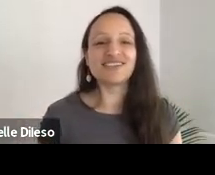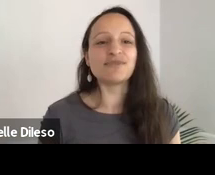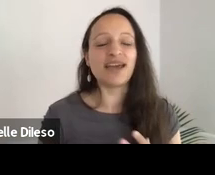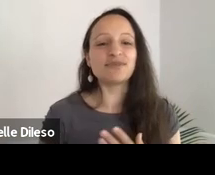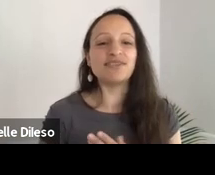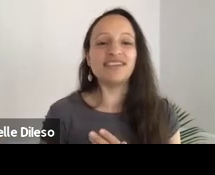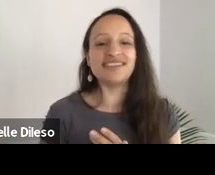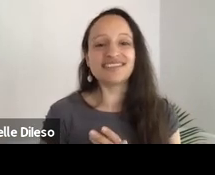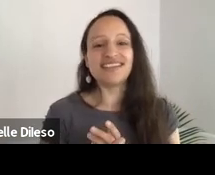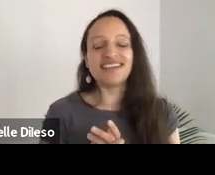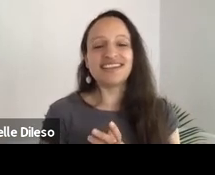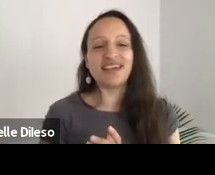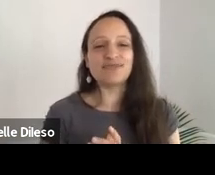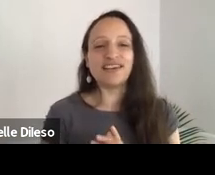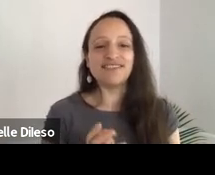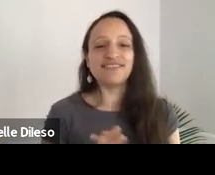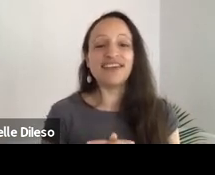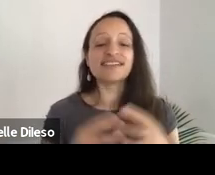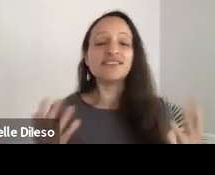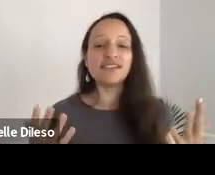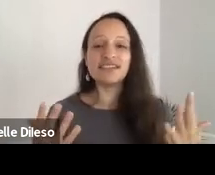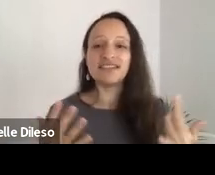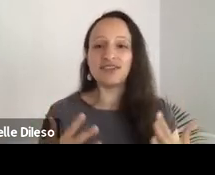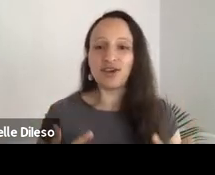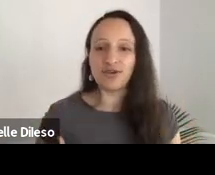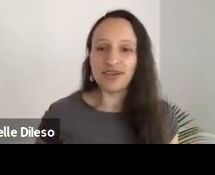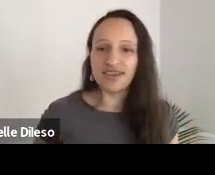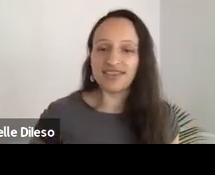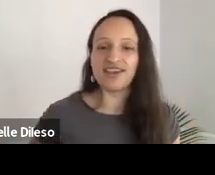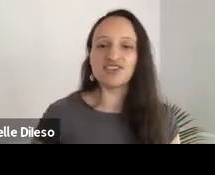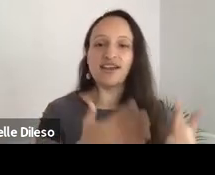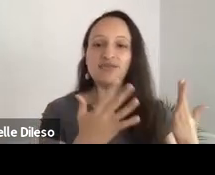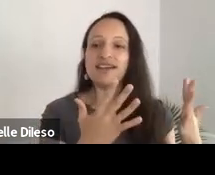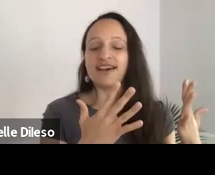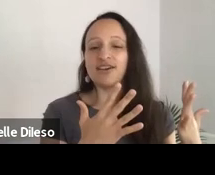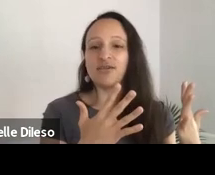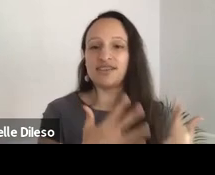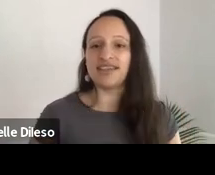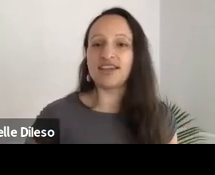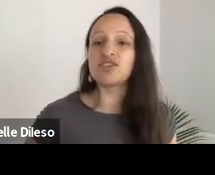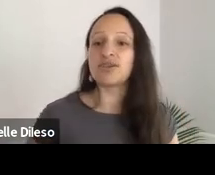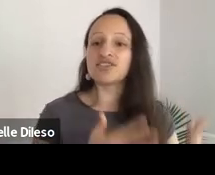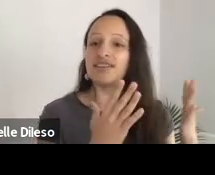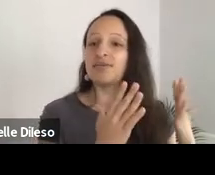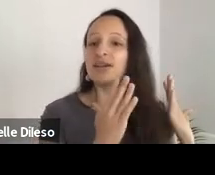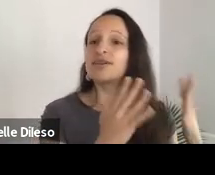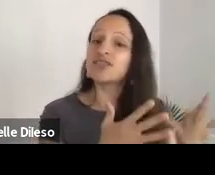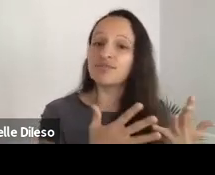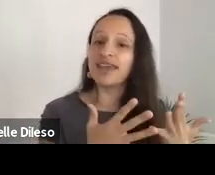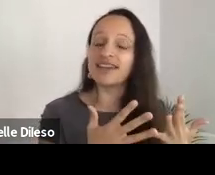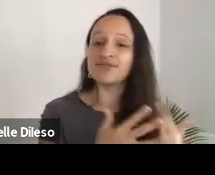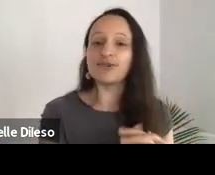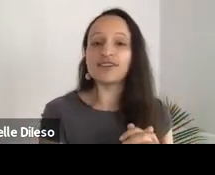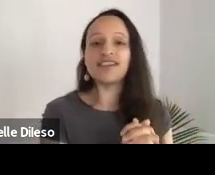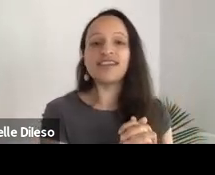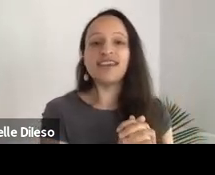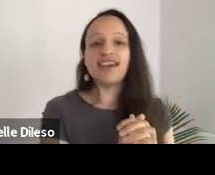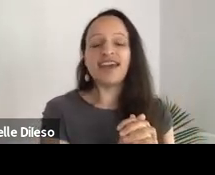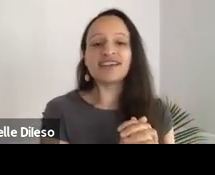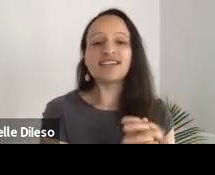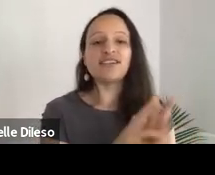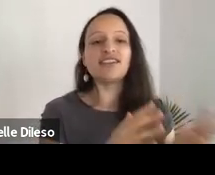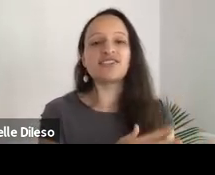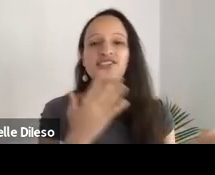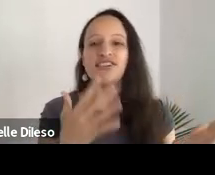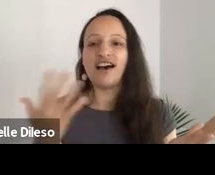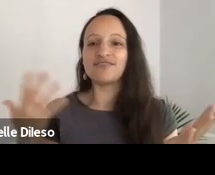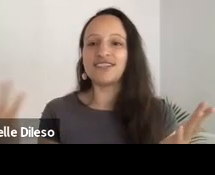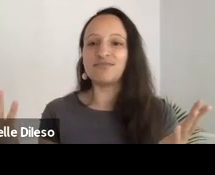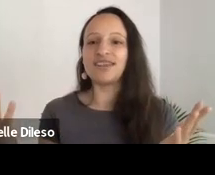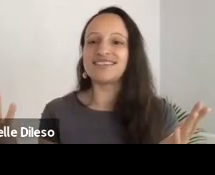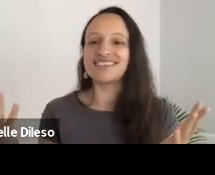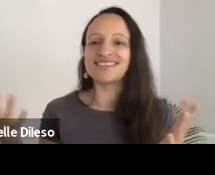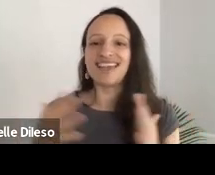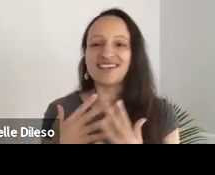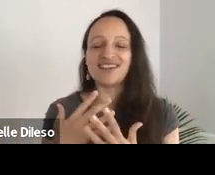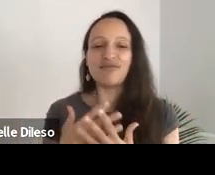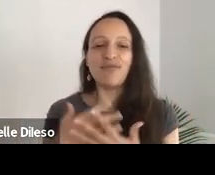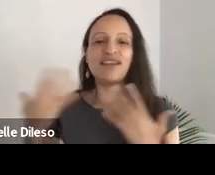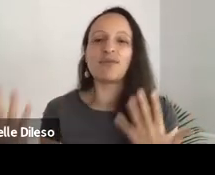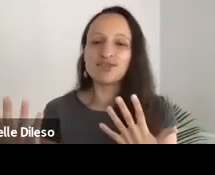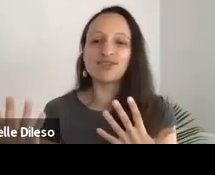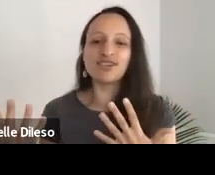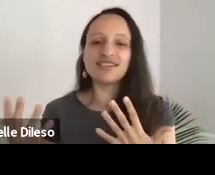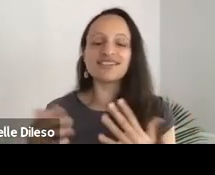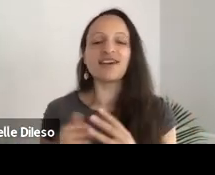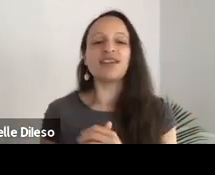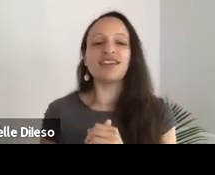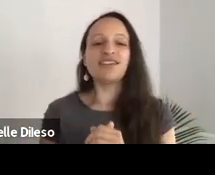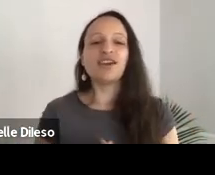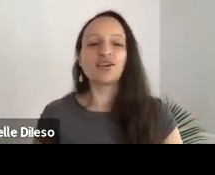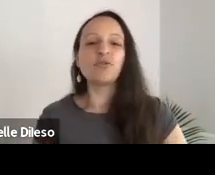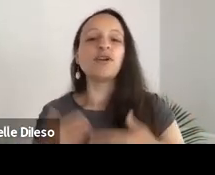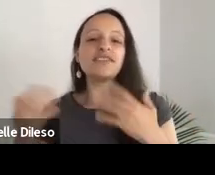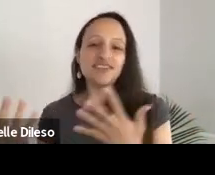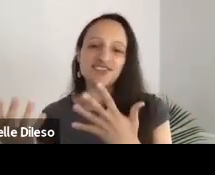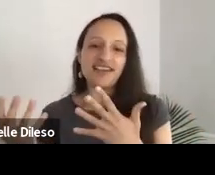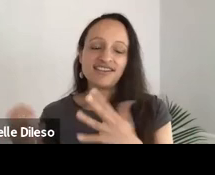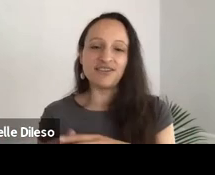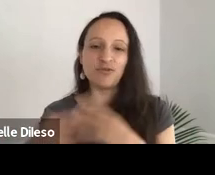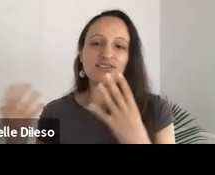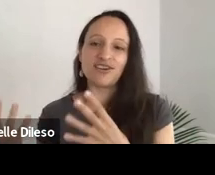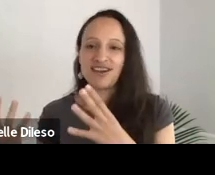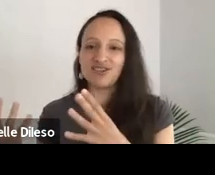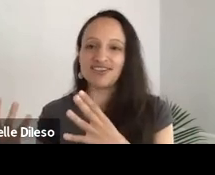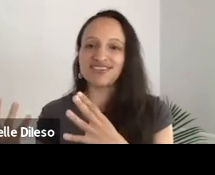So sometimes with these types of activities, even though that child might not go in the direction that we had originally planned for the activity there's still often places, and many opportunities that we can go with the child and with their interest